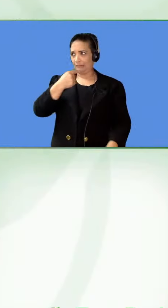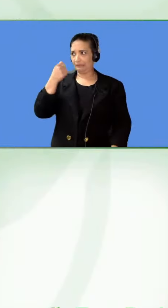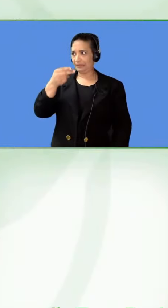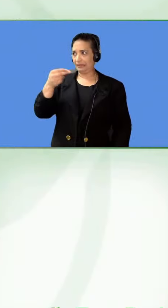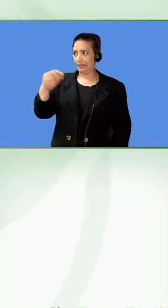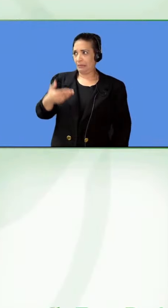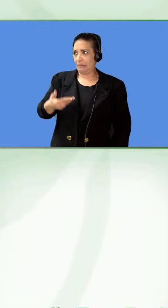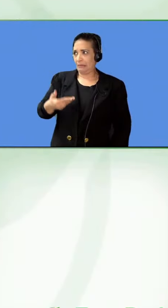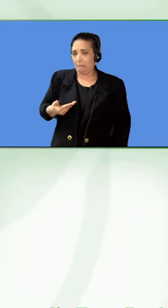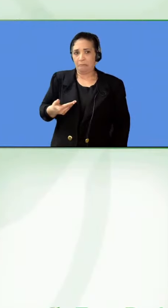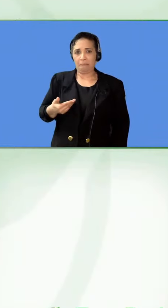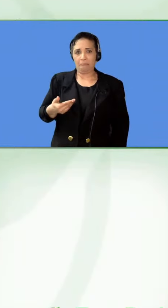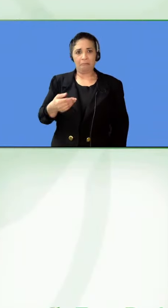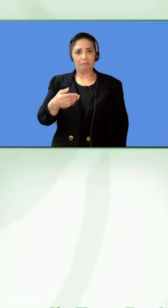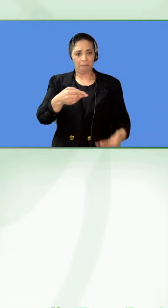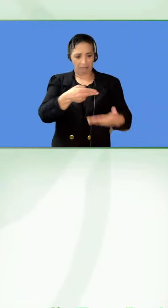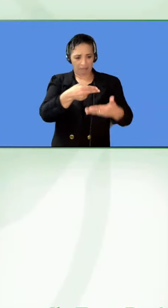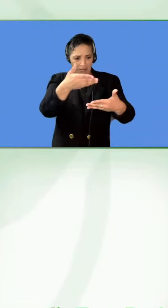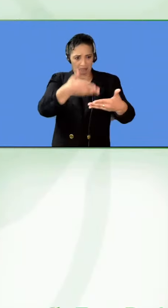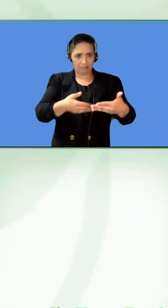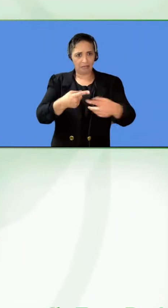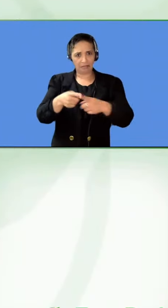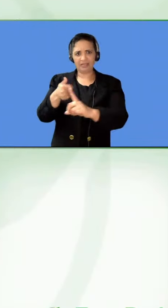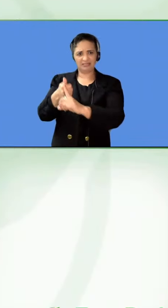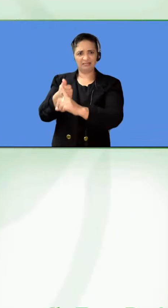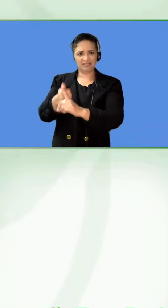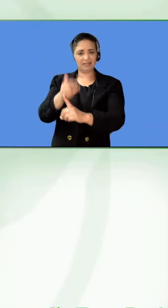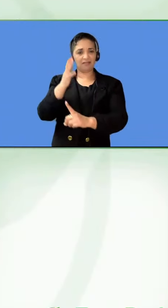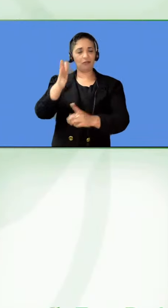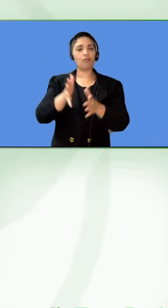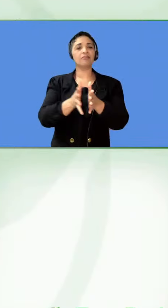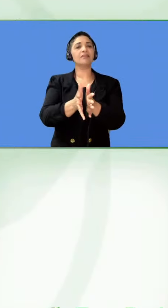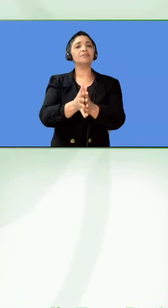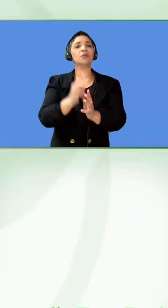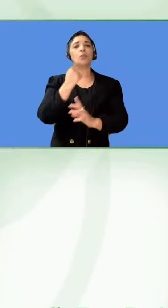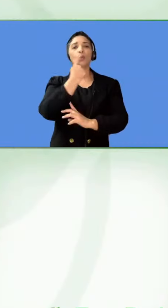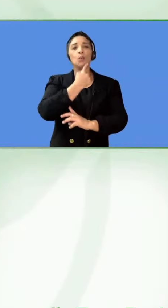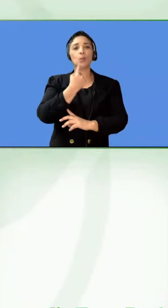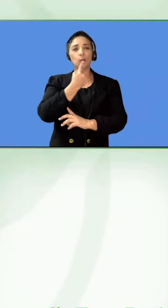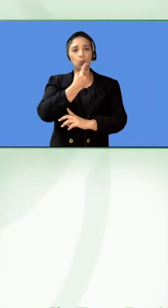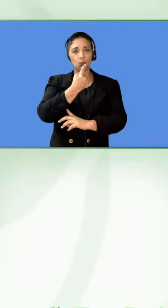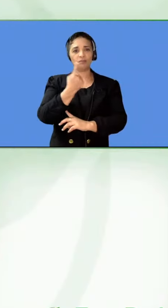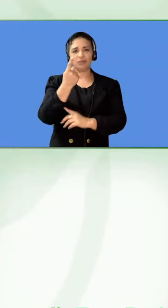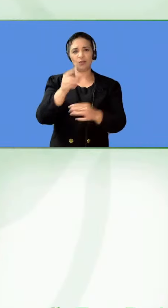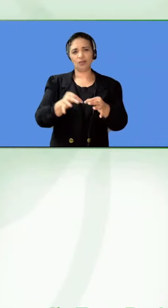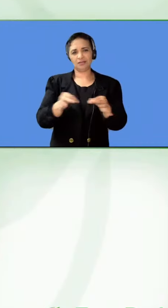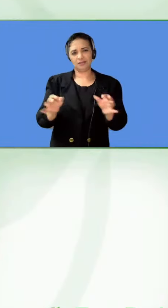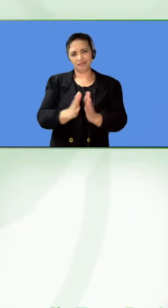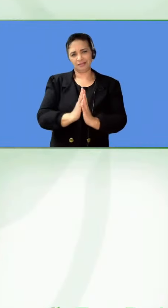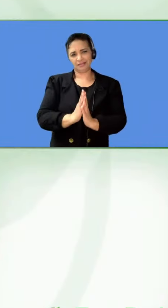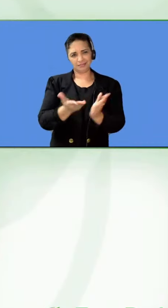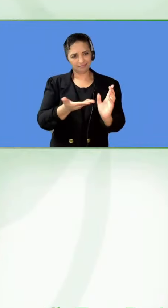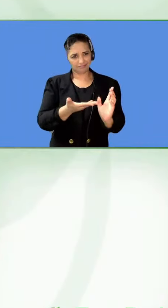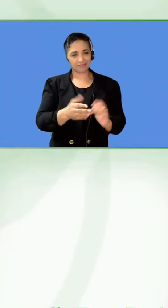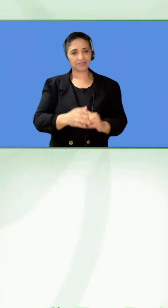but he will present himself in one sentence, please. My name is Alfonso.